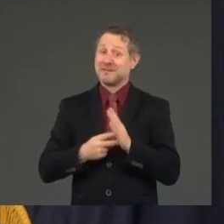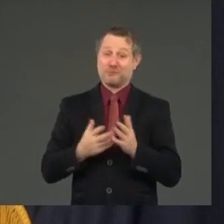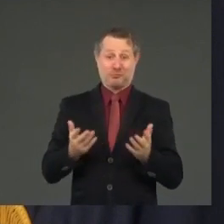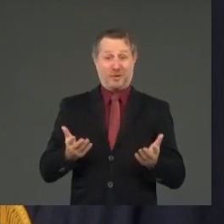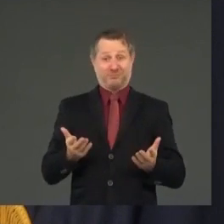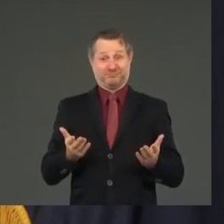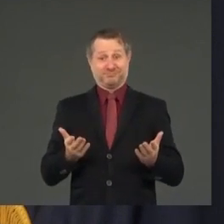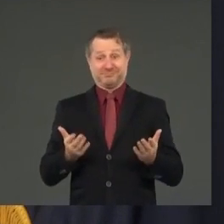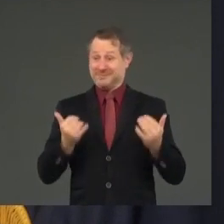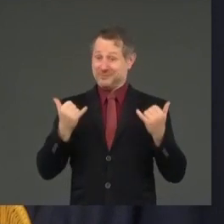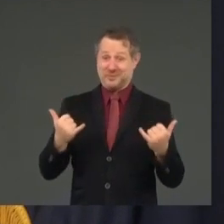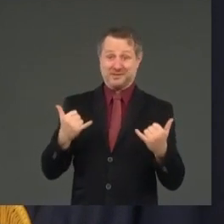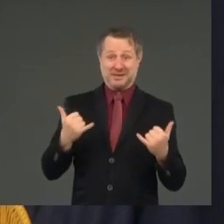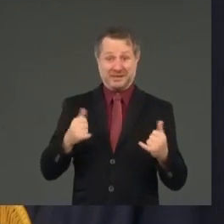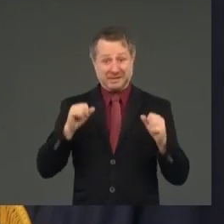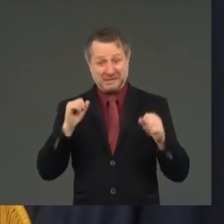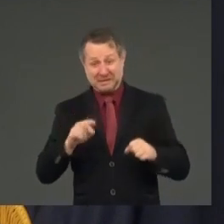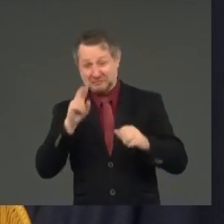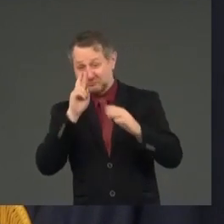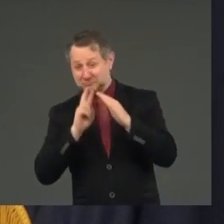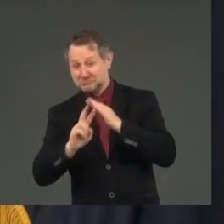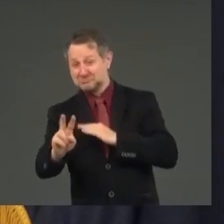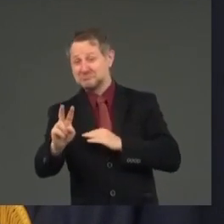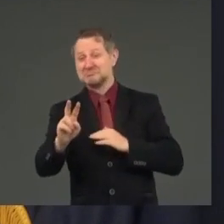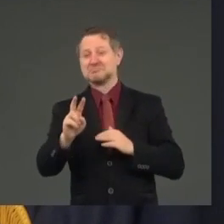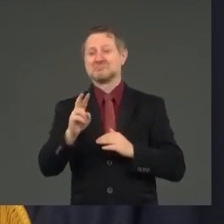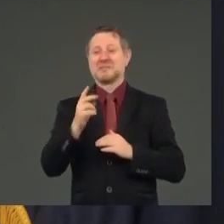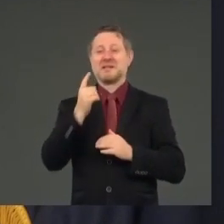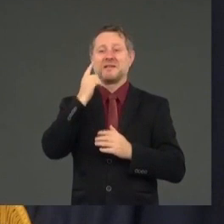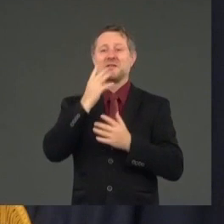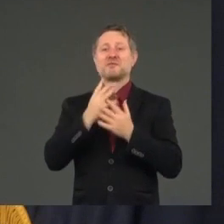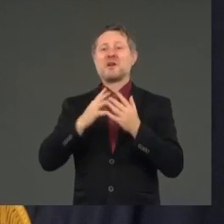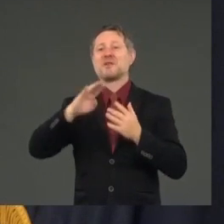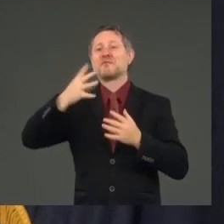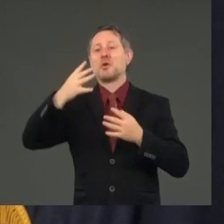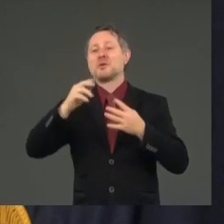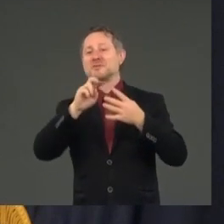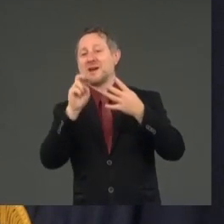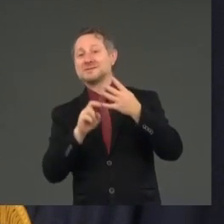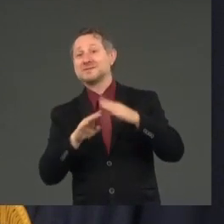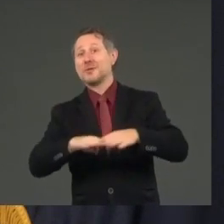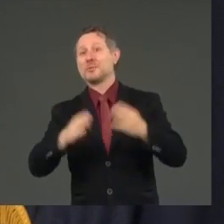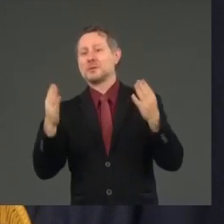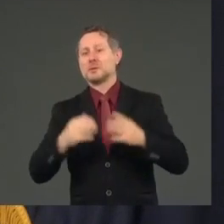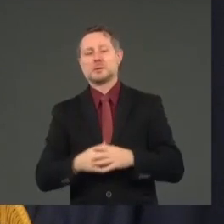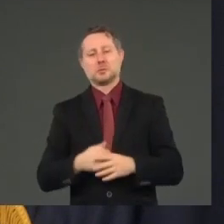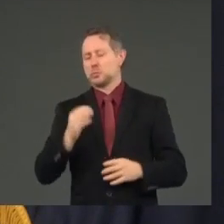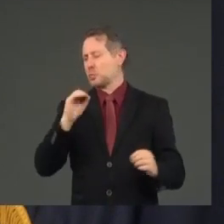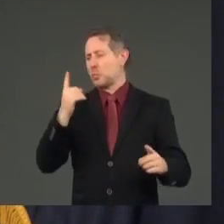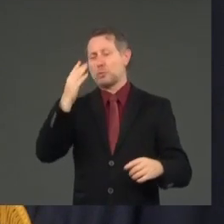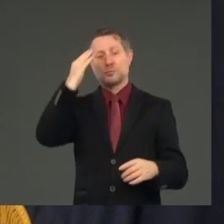ACTION WE'RE TAKING. SO -- BUT ARE WE AT A POINT